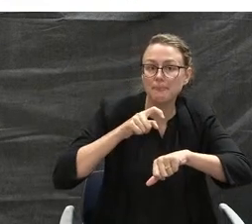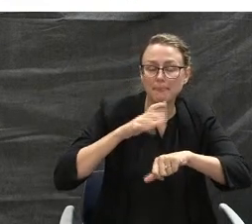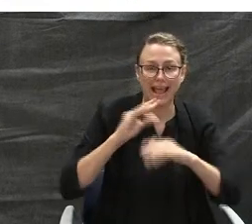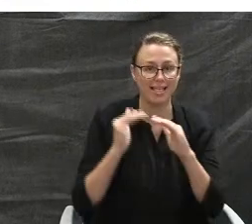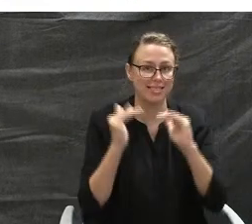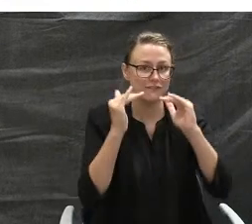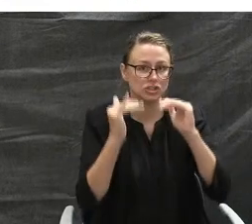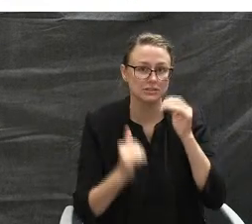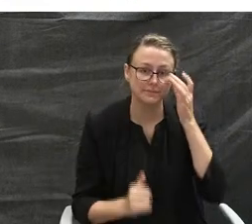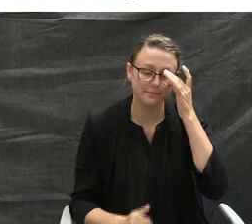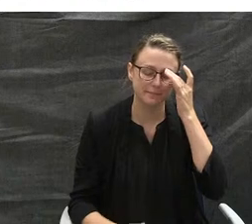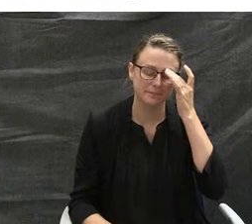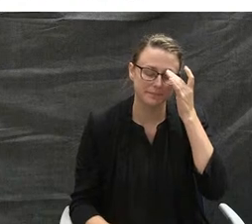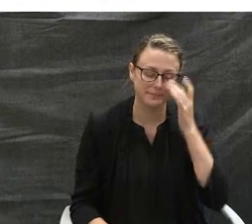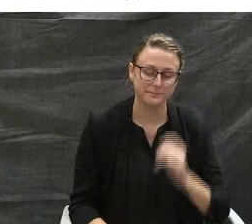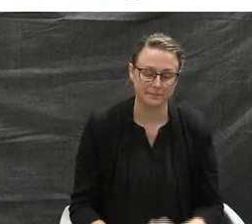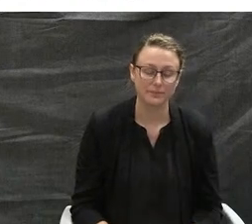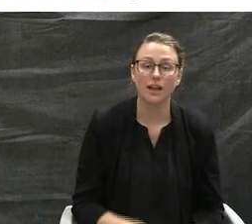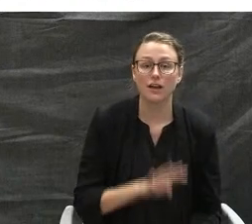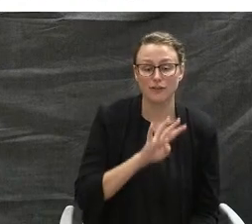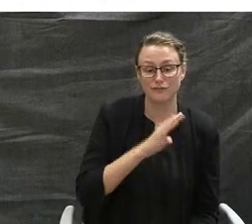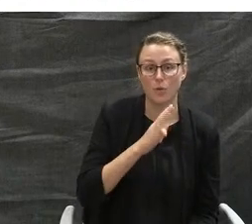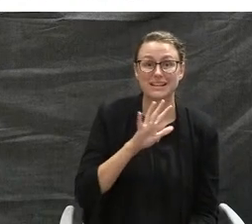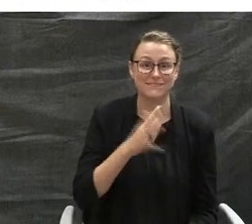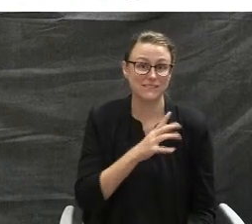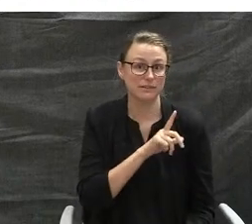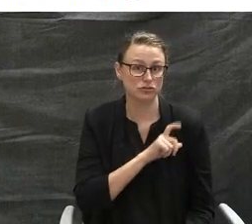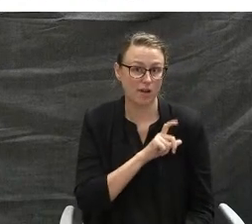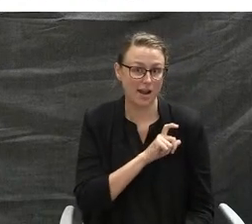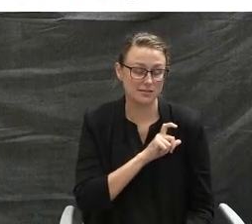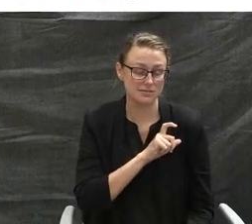levels. The four through five will have in person instruction